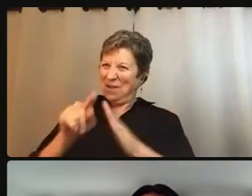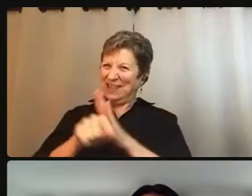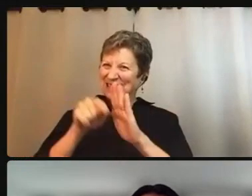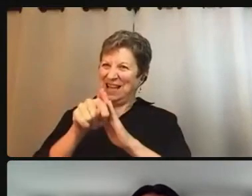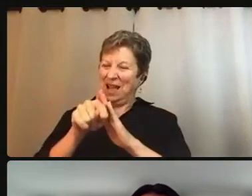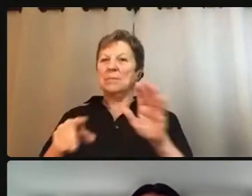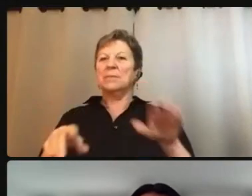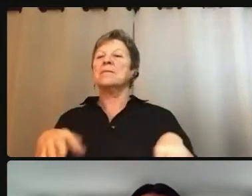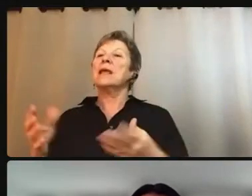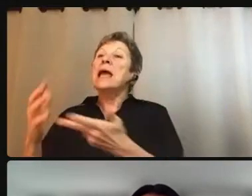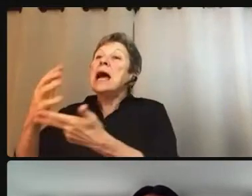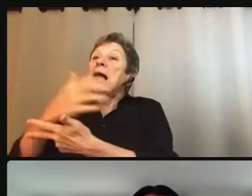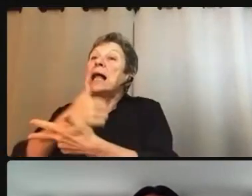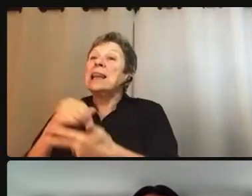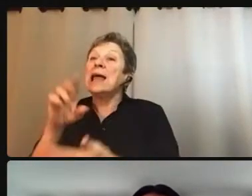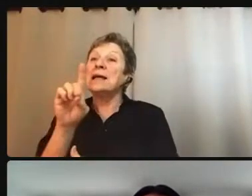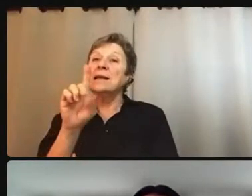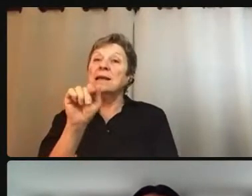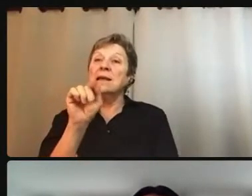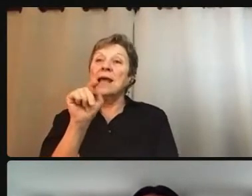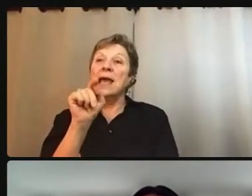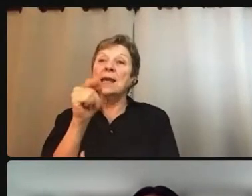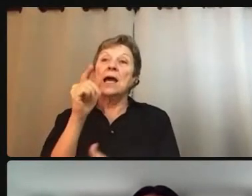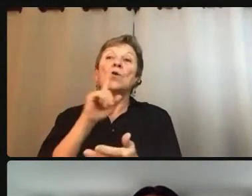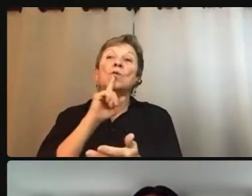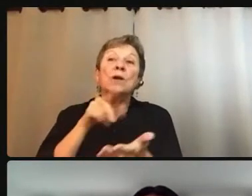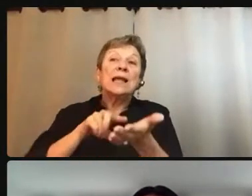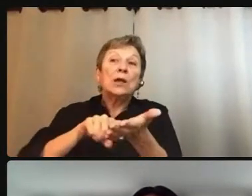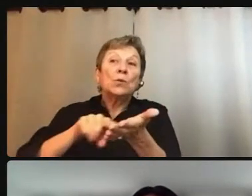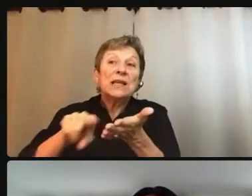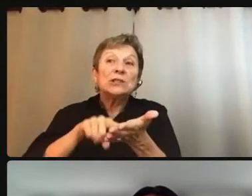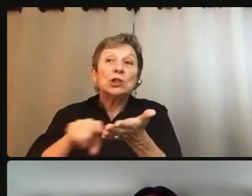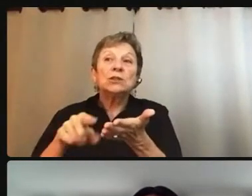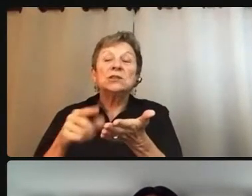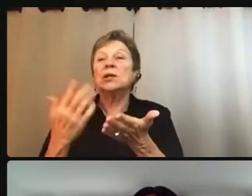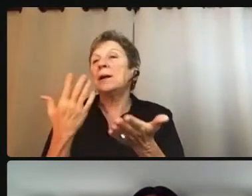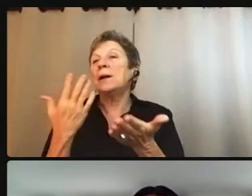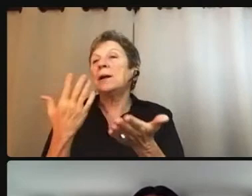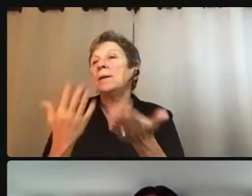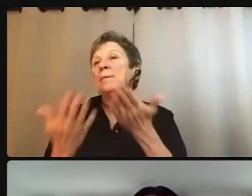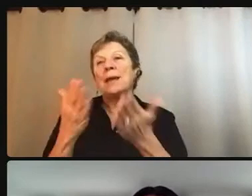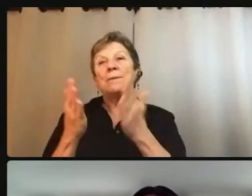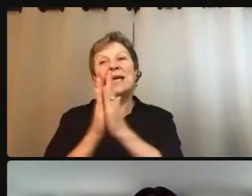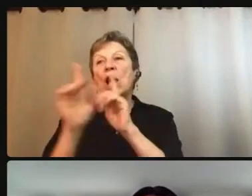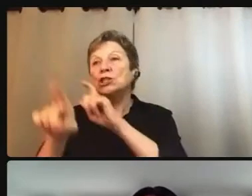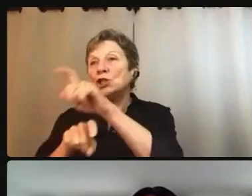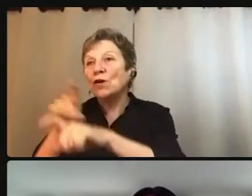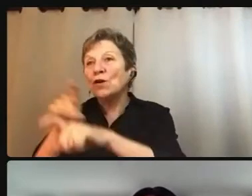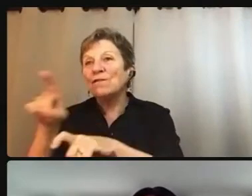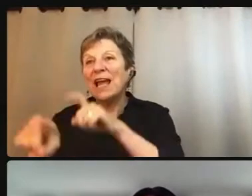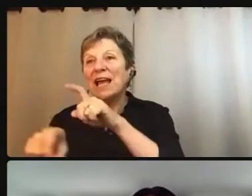YOU KNOW THE TIMEST WE'RE